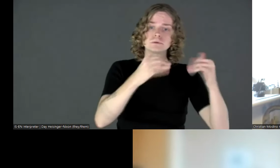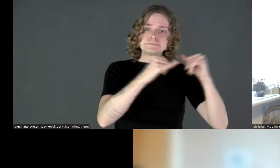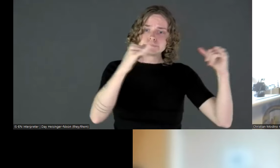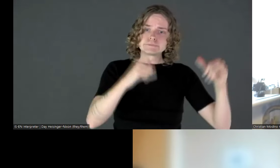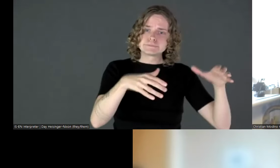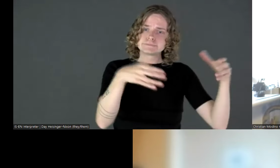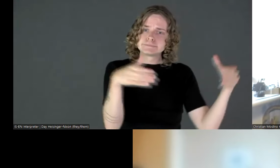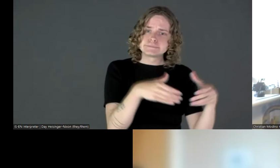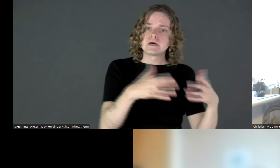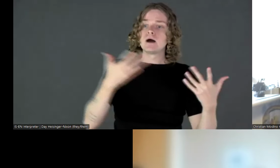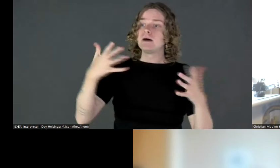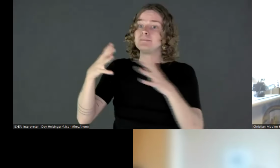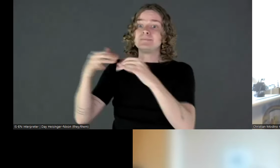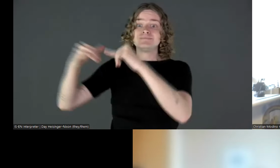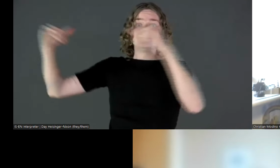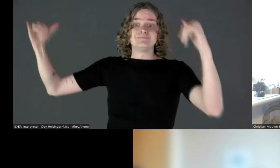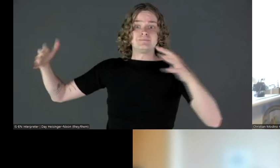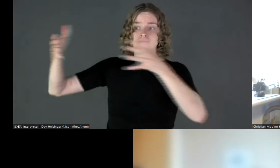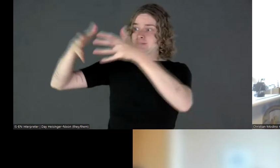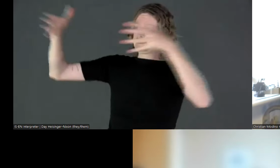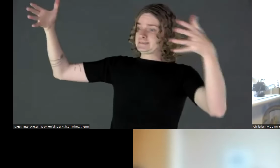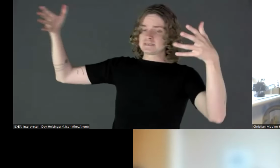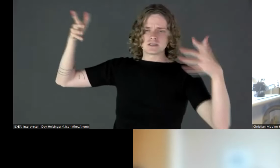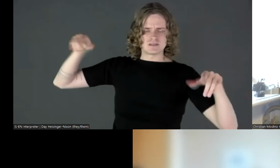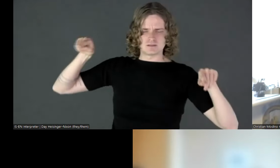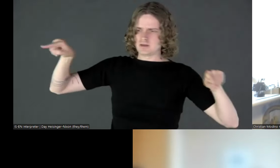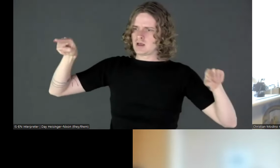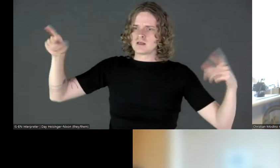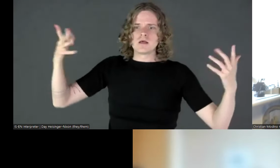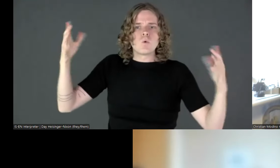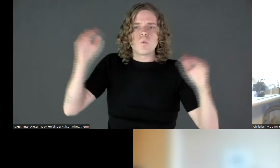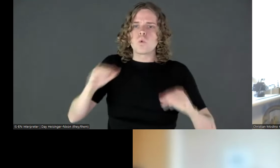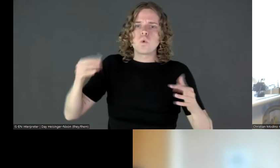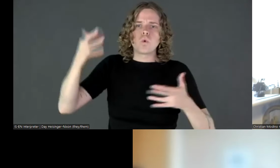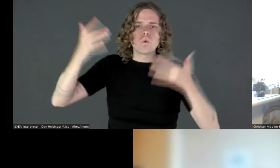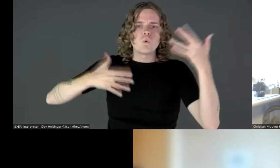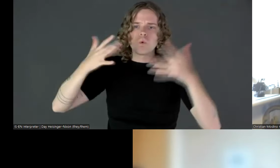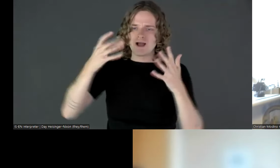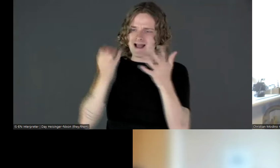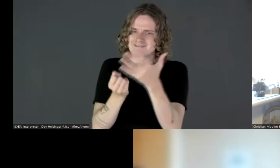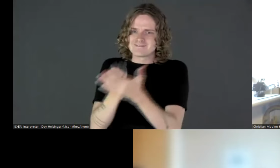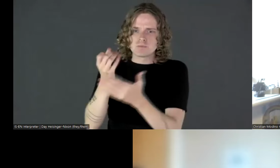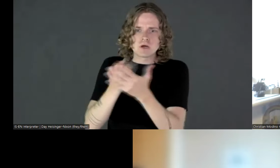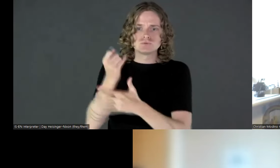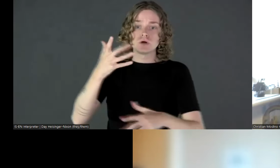Donors were there, the money was there, but how to spread it and how to find people to get those